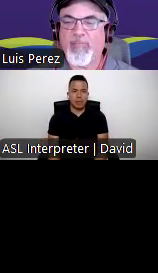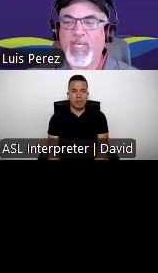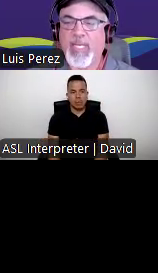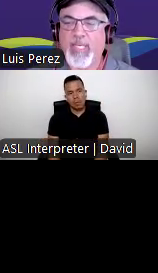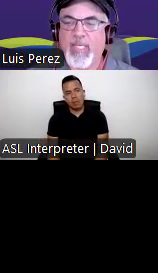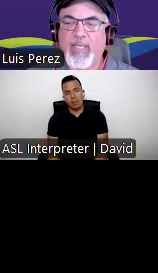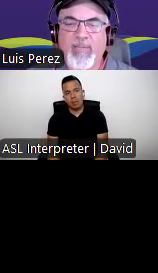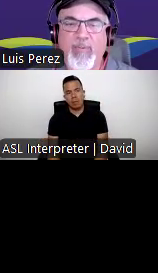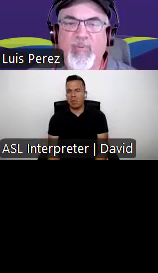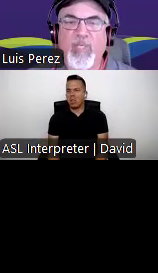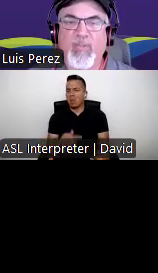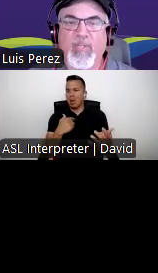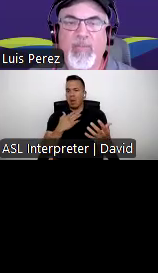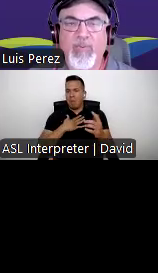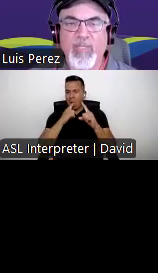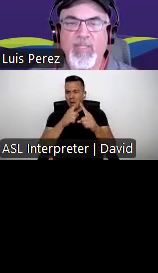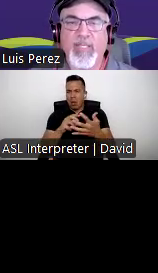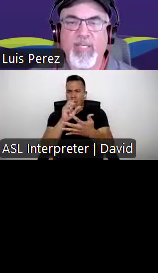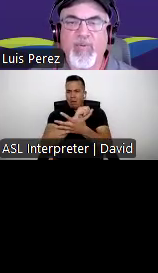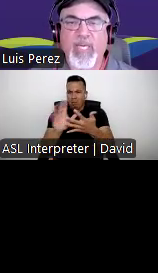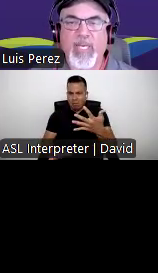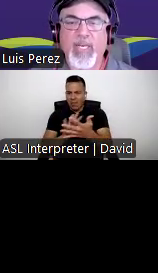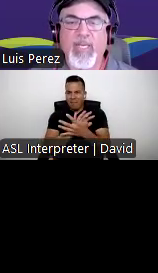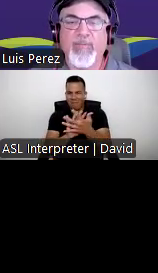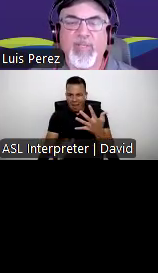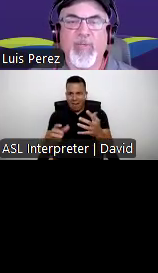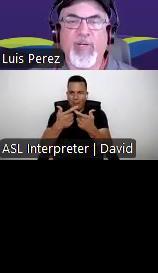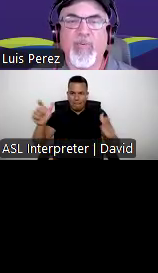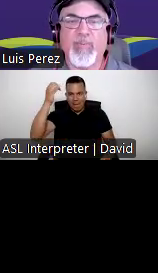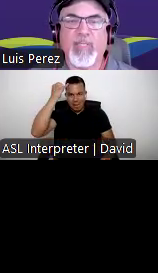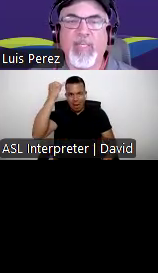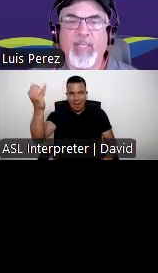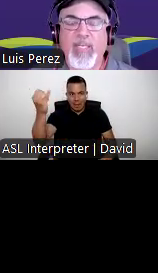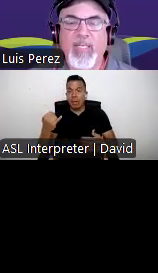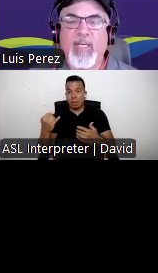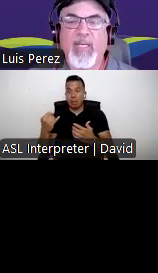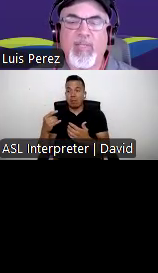big ideas from a resource that we recently created and have shared on our website. The